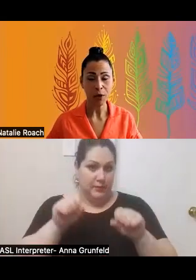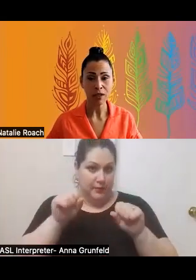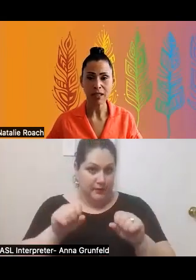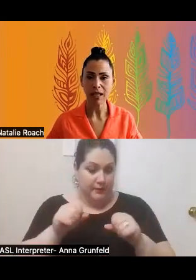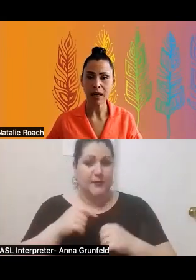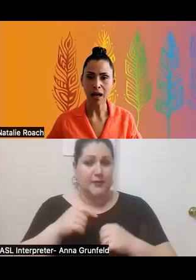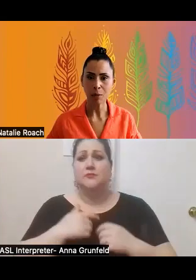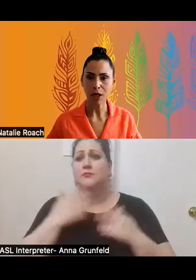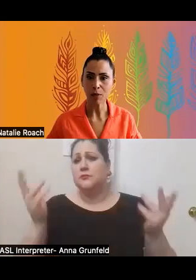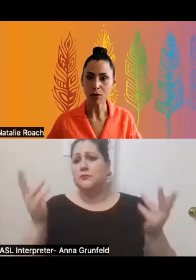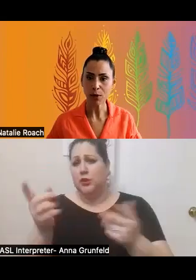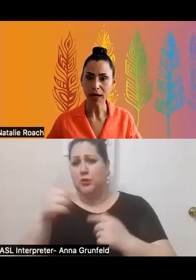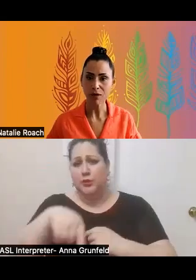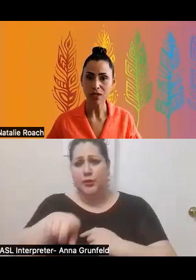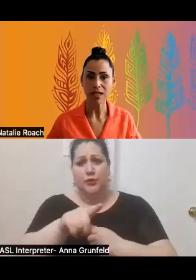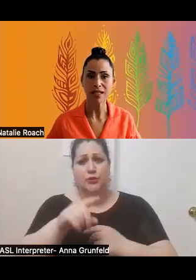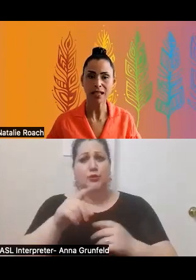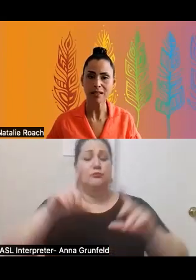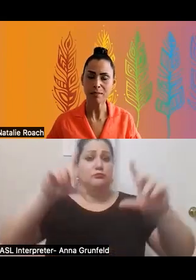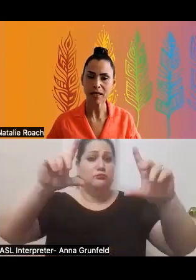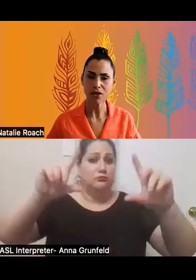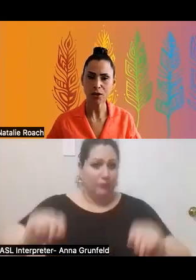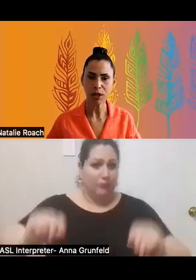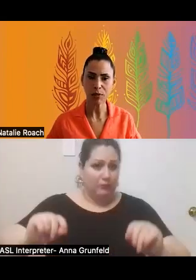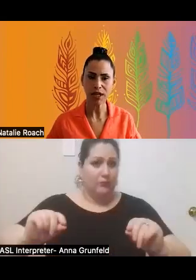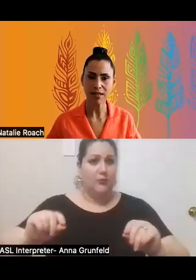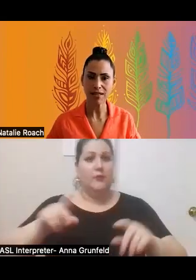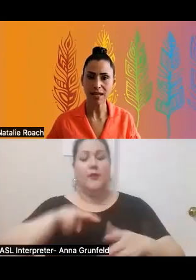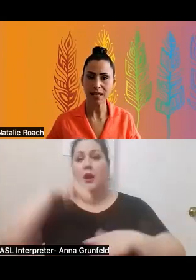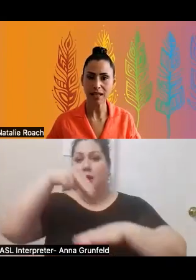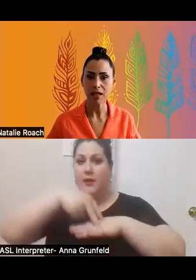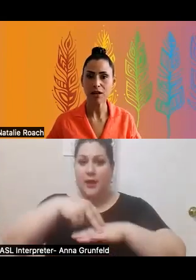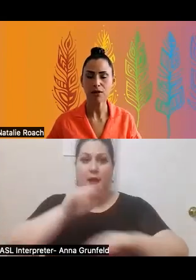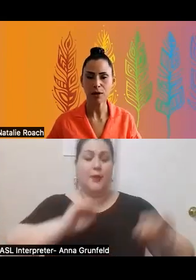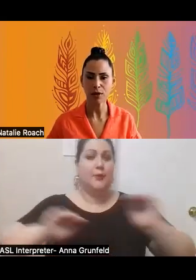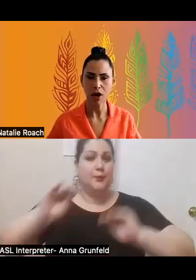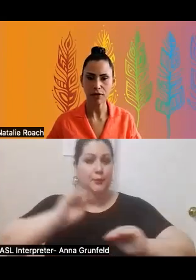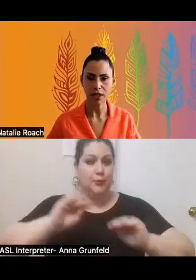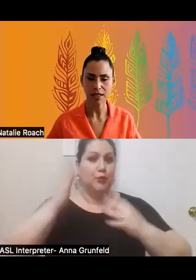get up and move around and take as many screen breaks as they need throughout the conference.